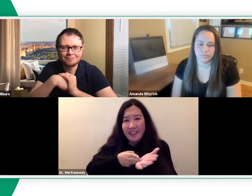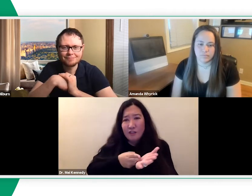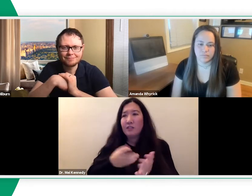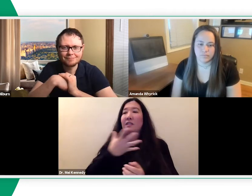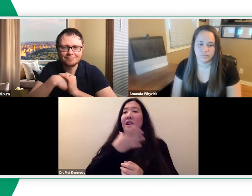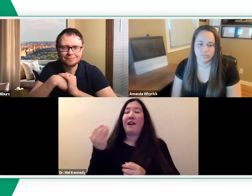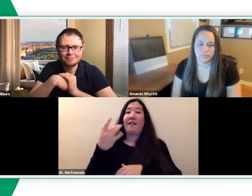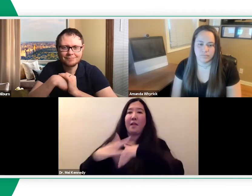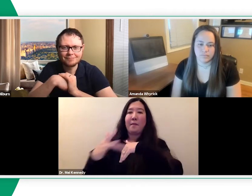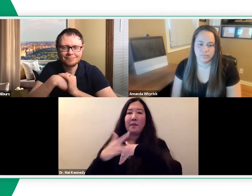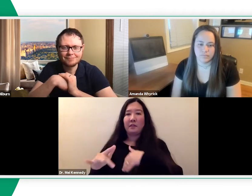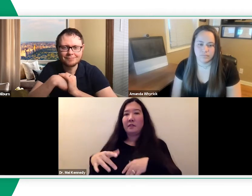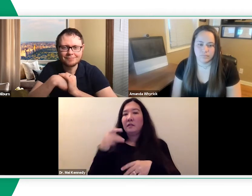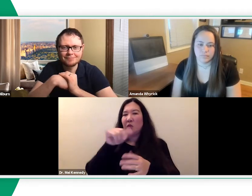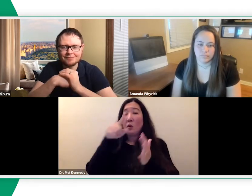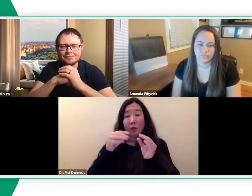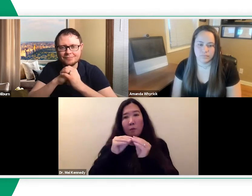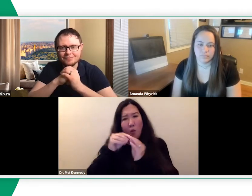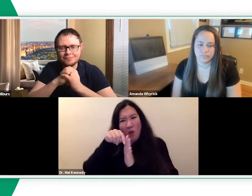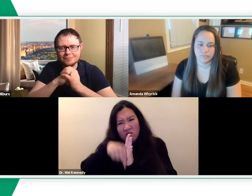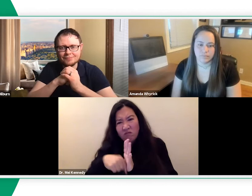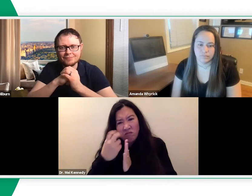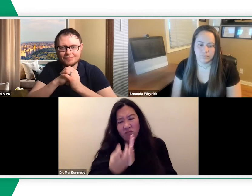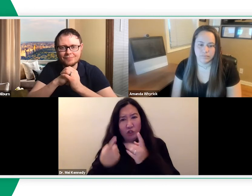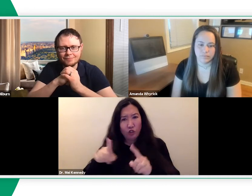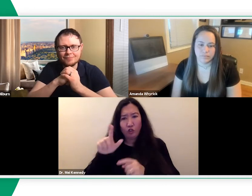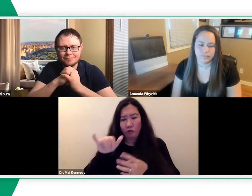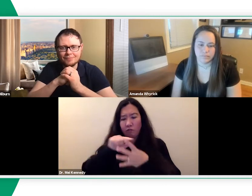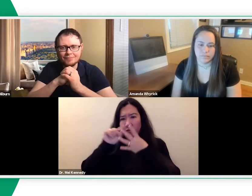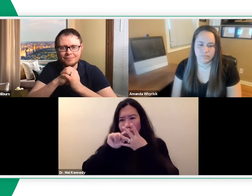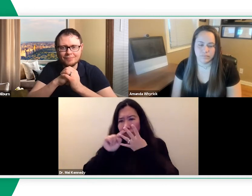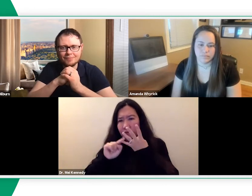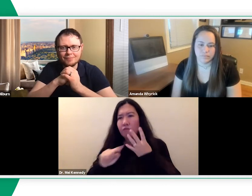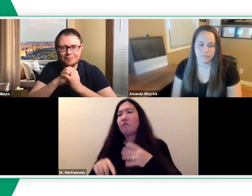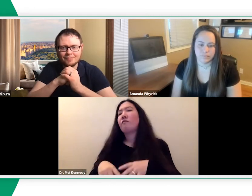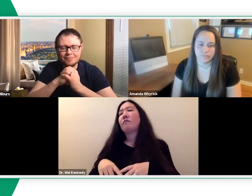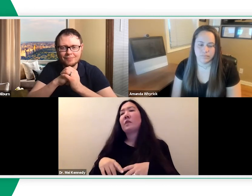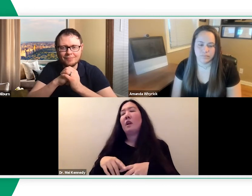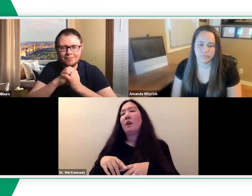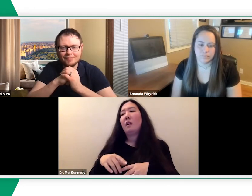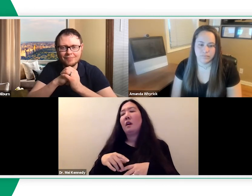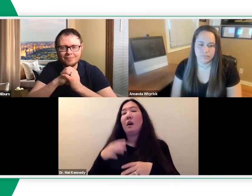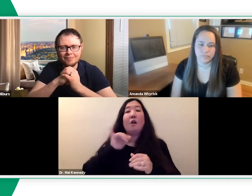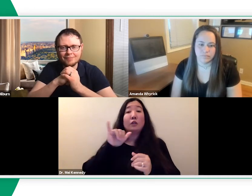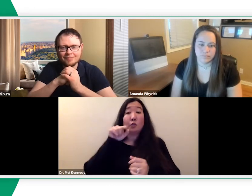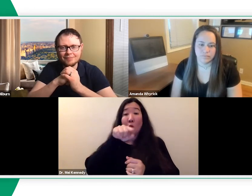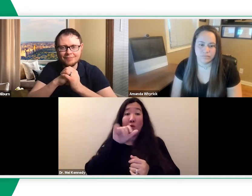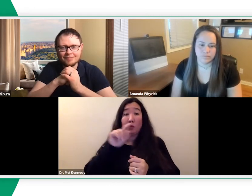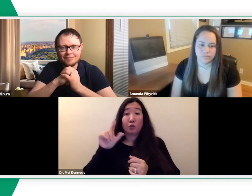Keep It Simple, and, you know, honest. So, basically, each